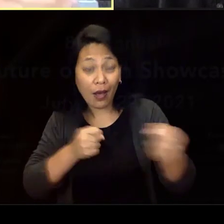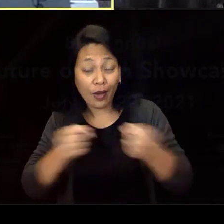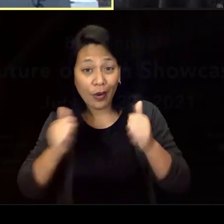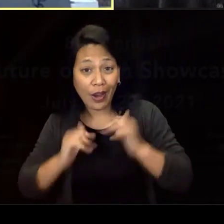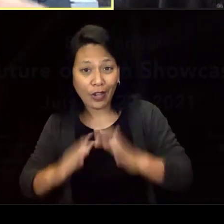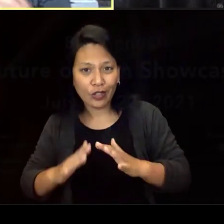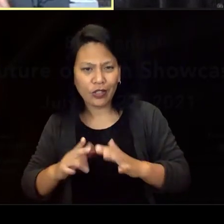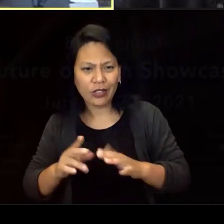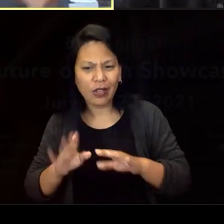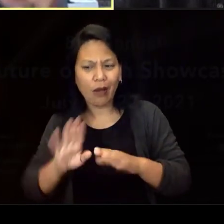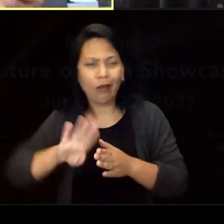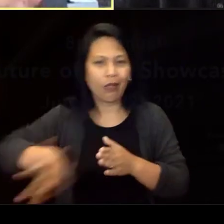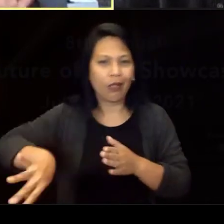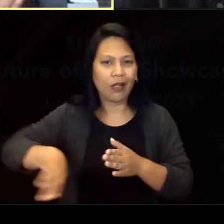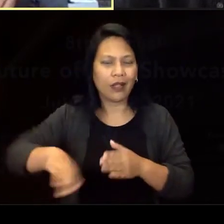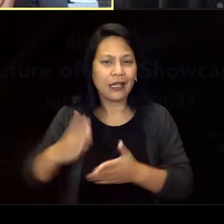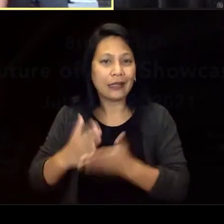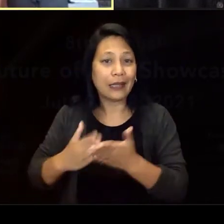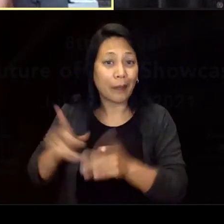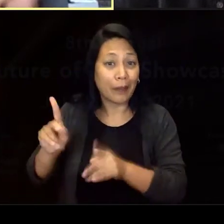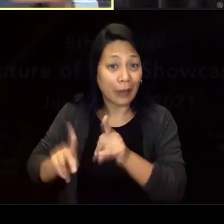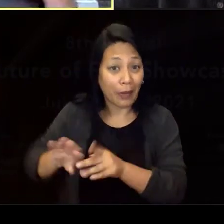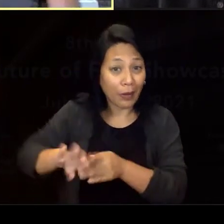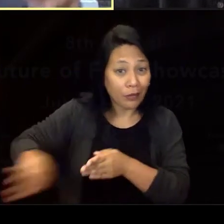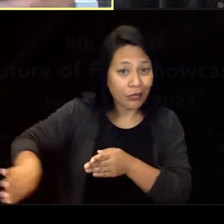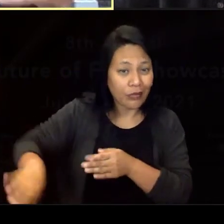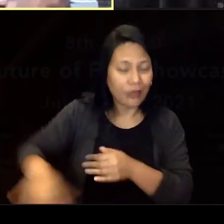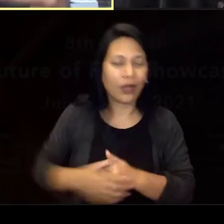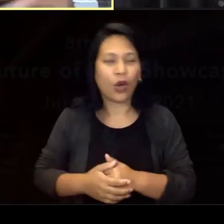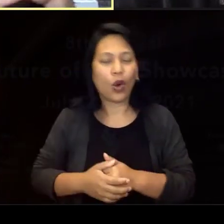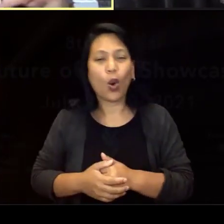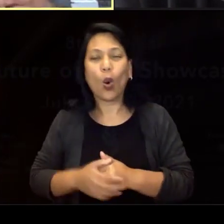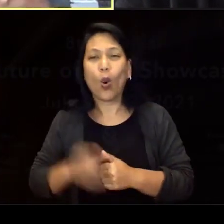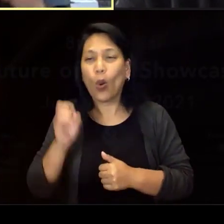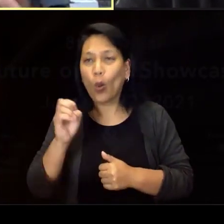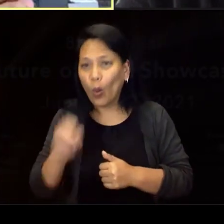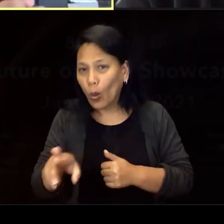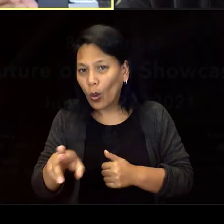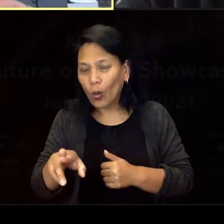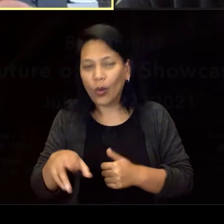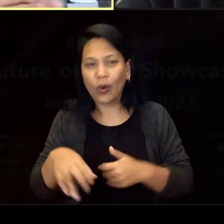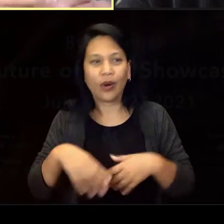onto these projects, or is it because your inability to also be able to work on these people.